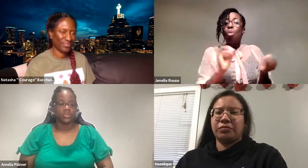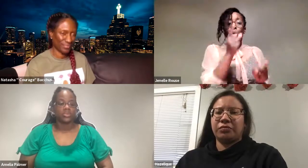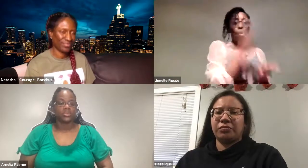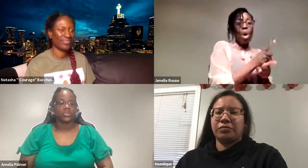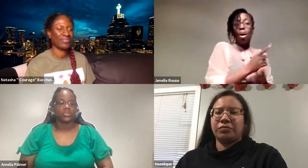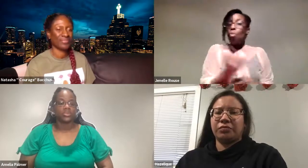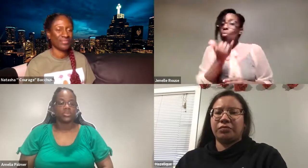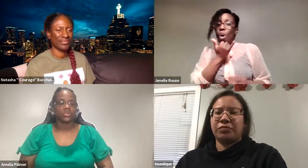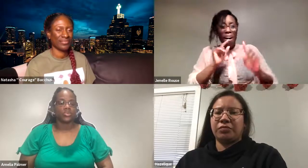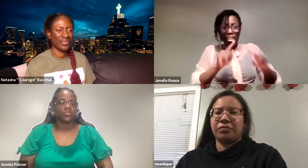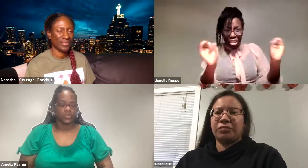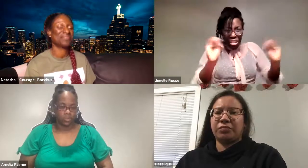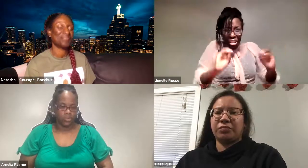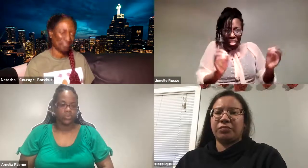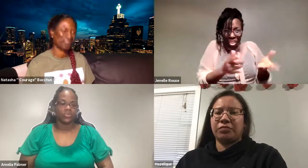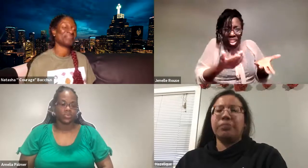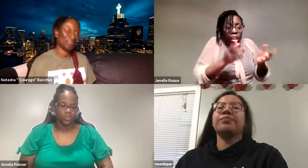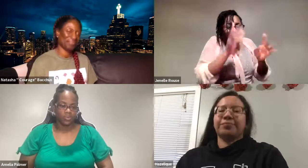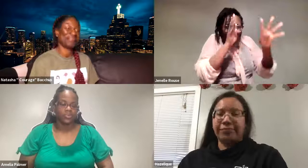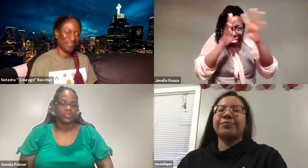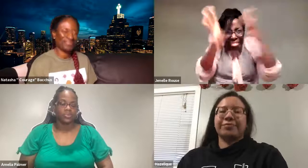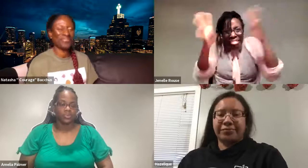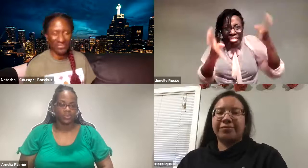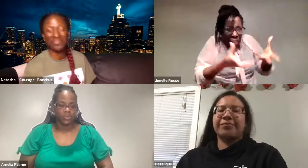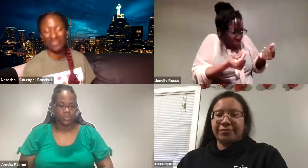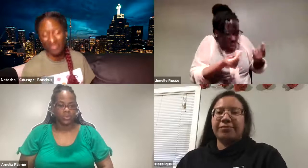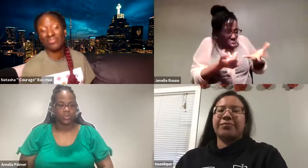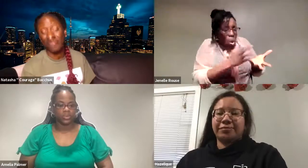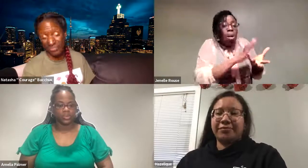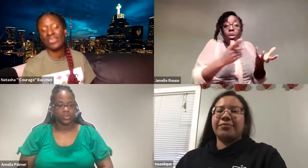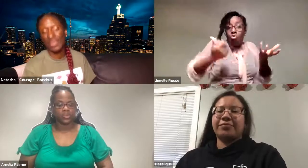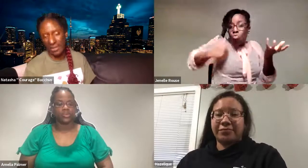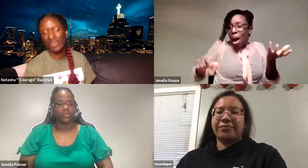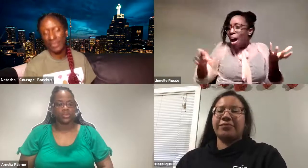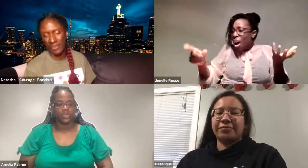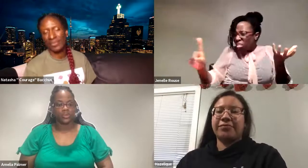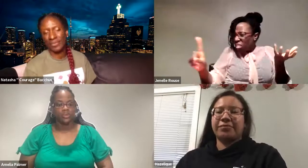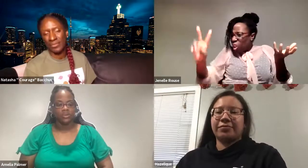art is also involved and again there's no right or wrong answer in any of this. it's all creativity.